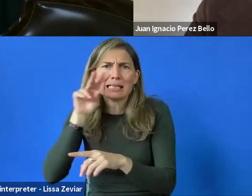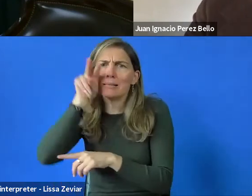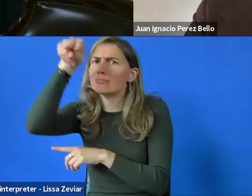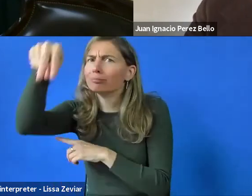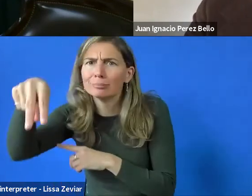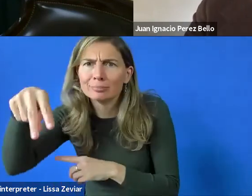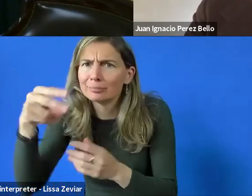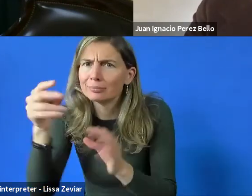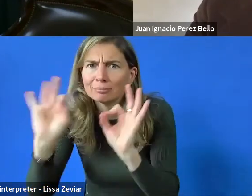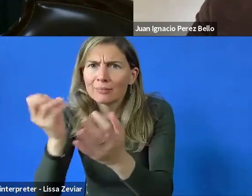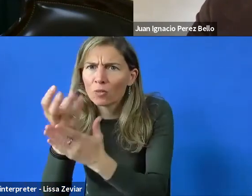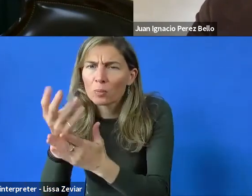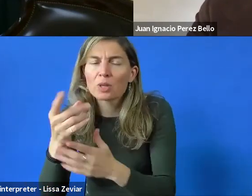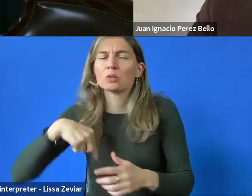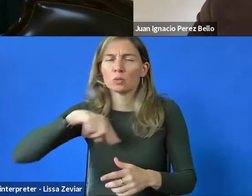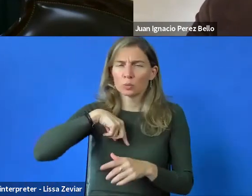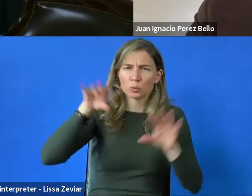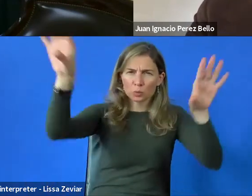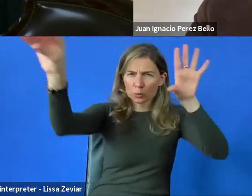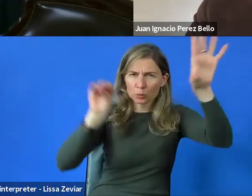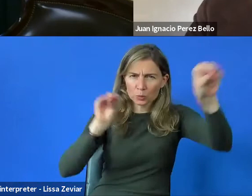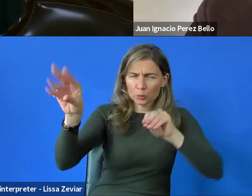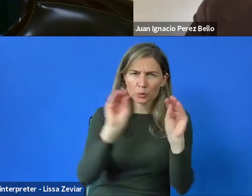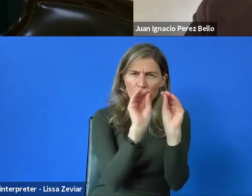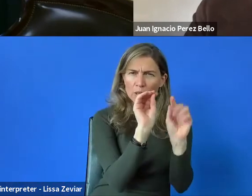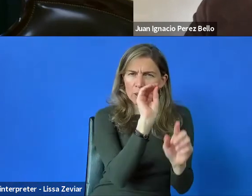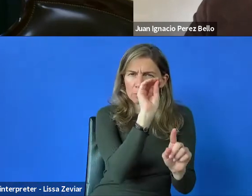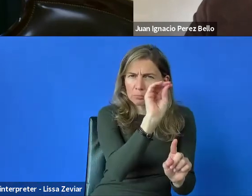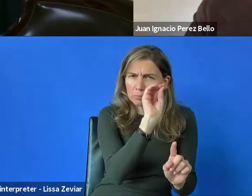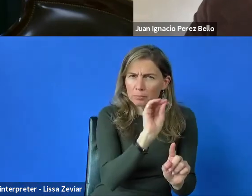with a short description that helps to get acquainted